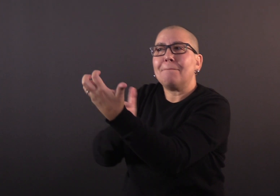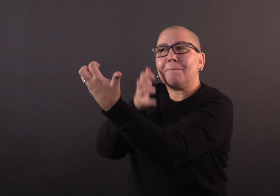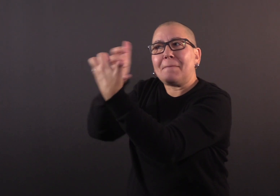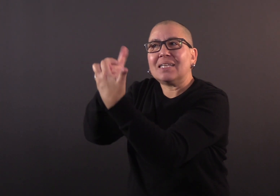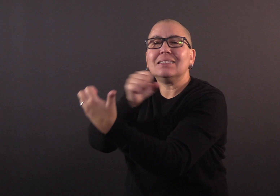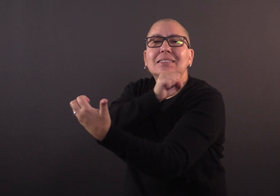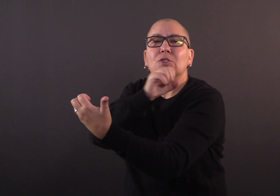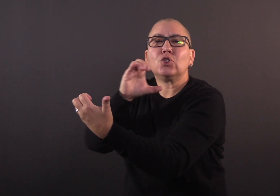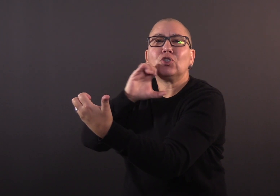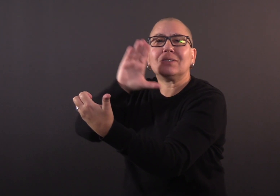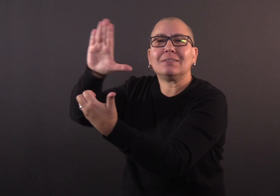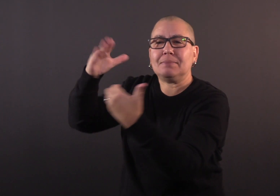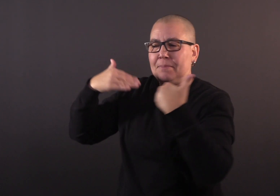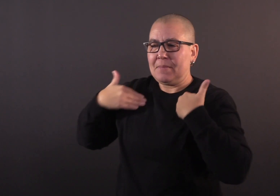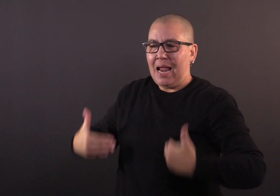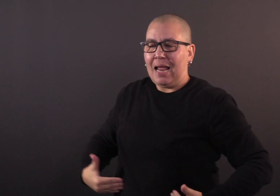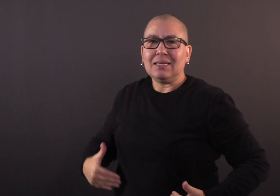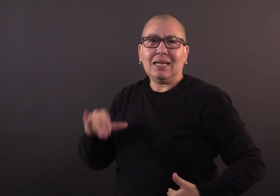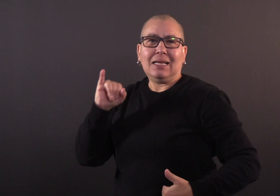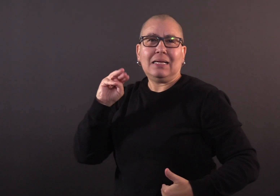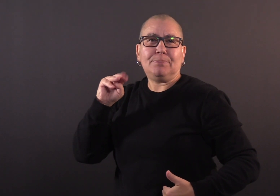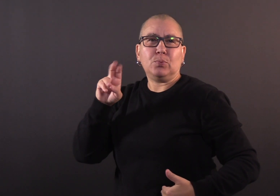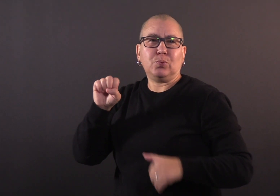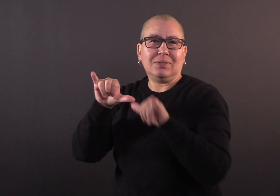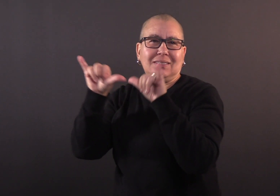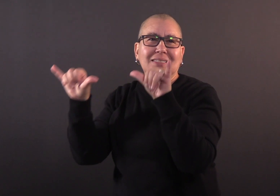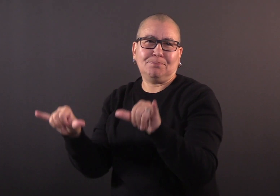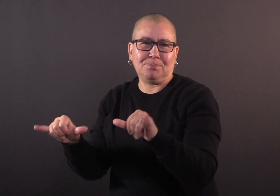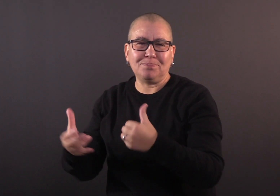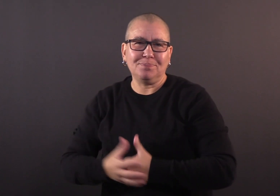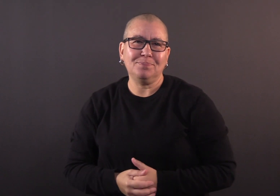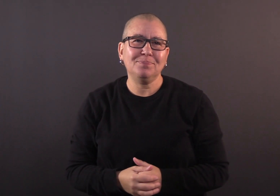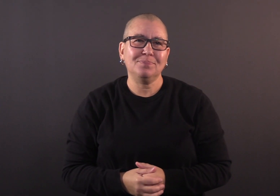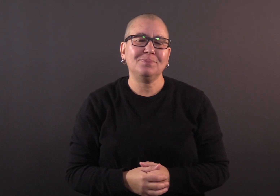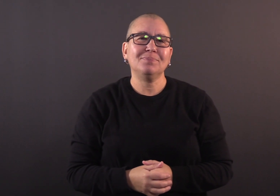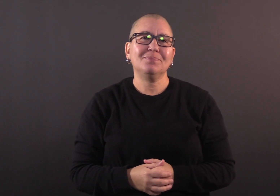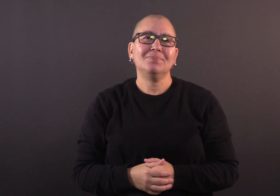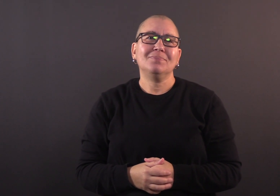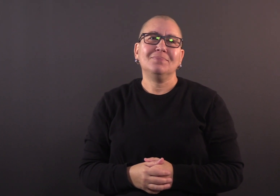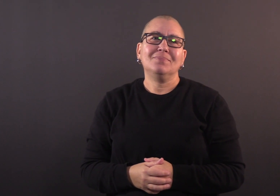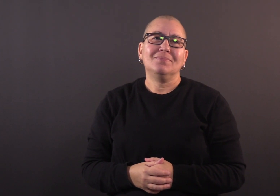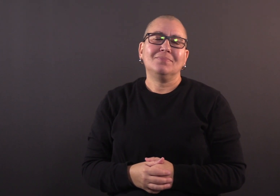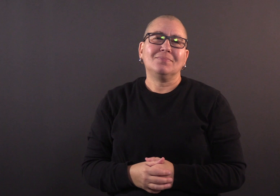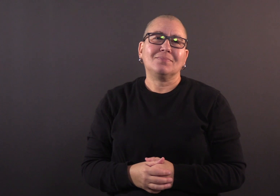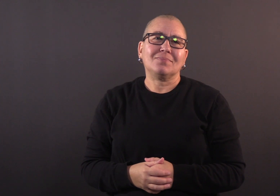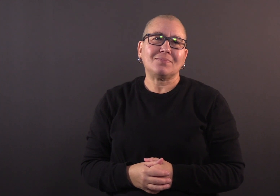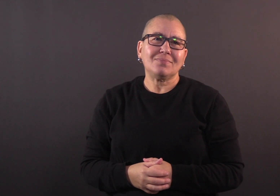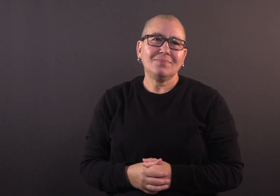COVID-19 and flu vaccines can be administered the same day, although health officials say it